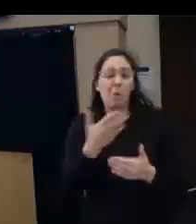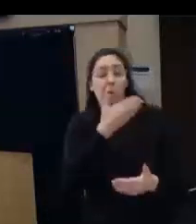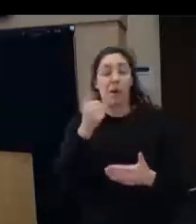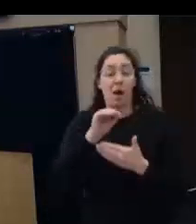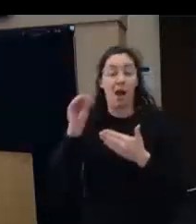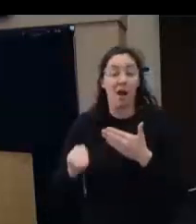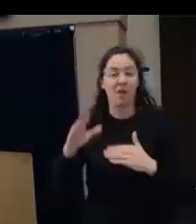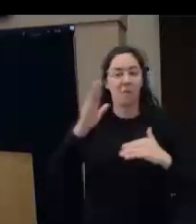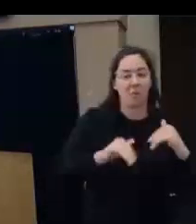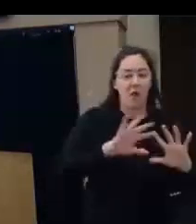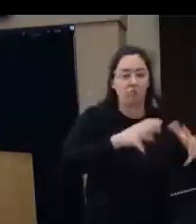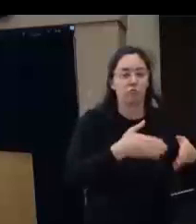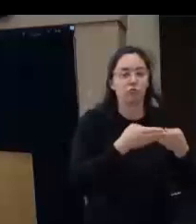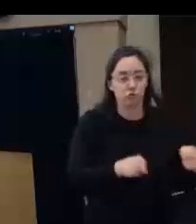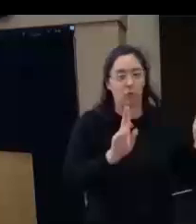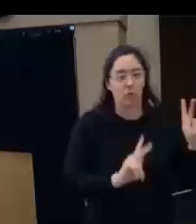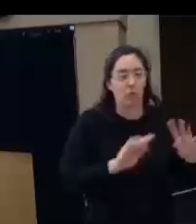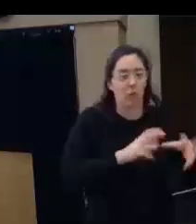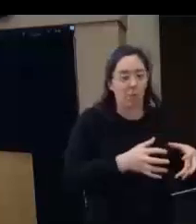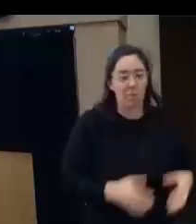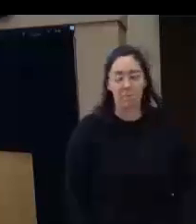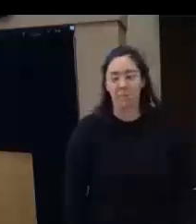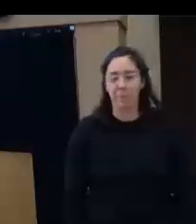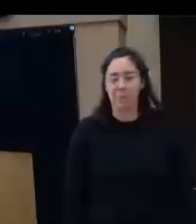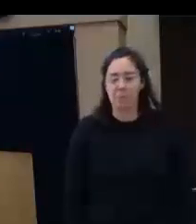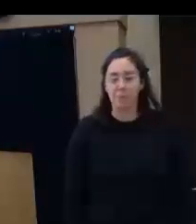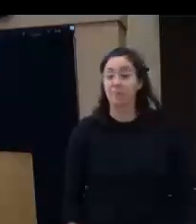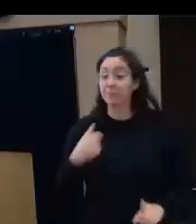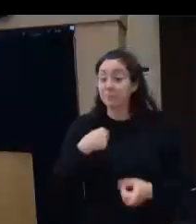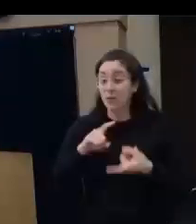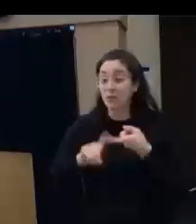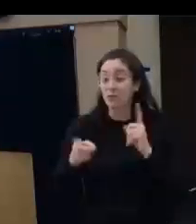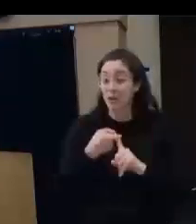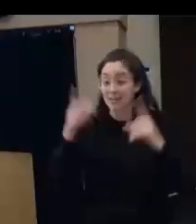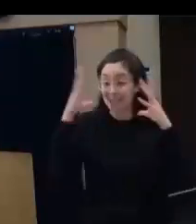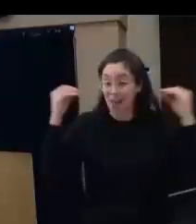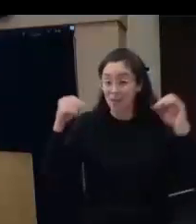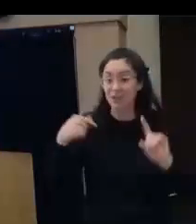than the general population I have friends from the Netherlands and I used to joke and this was